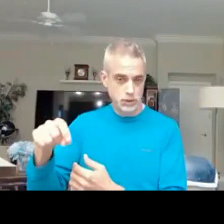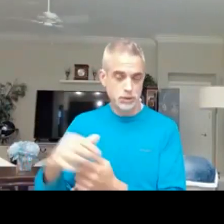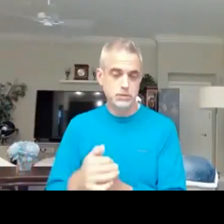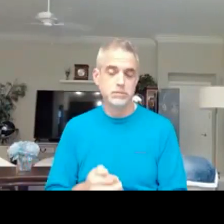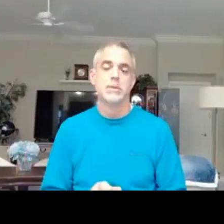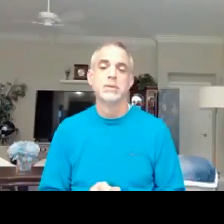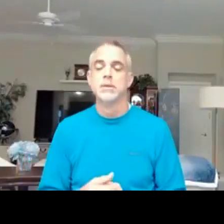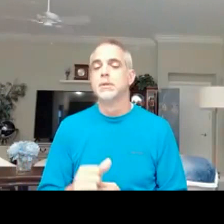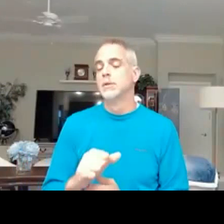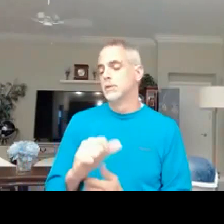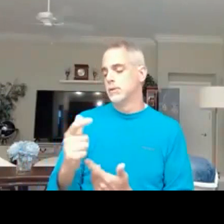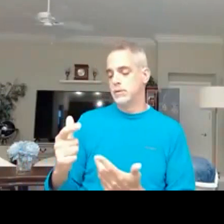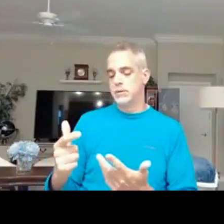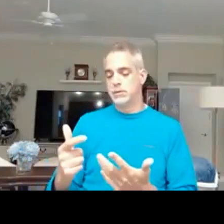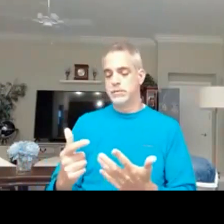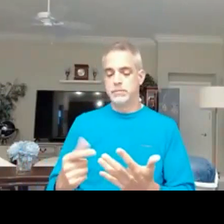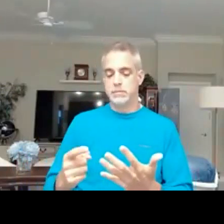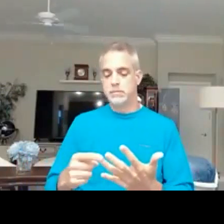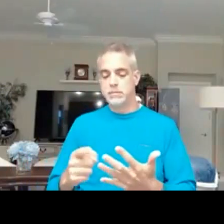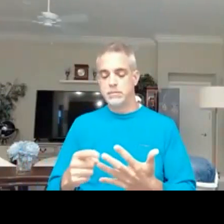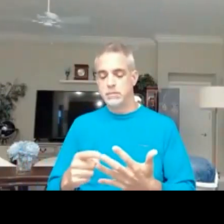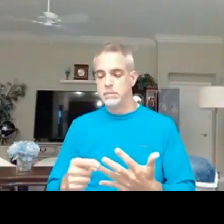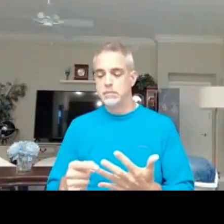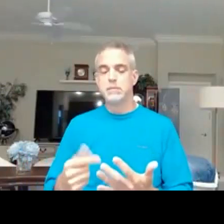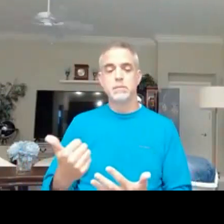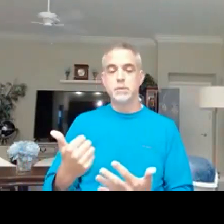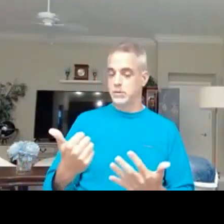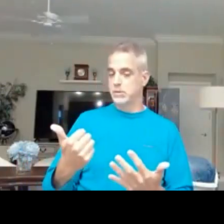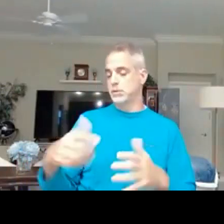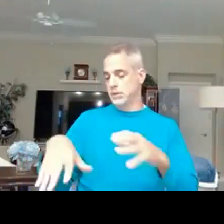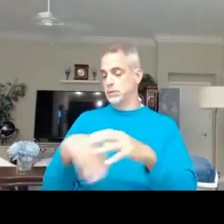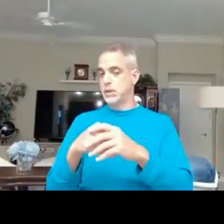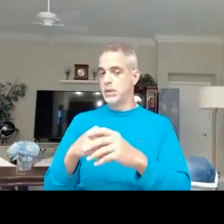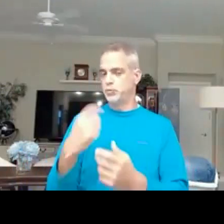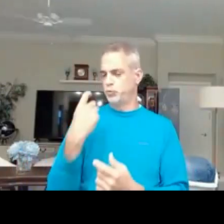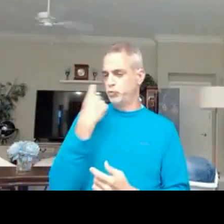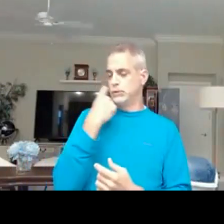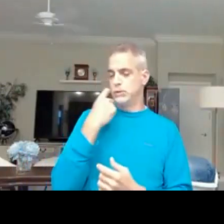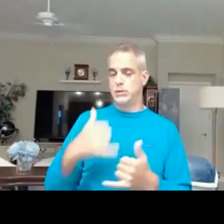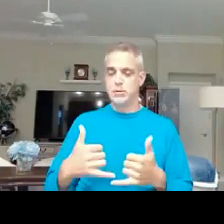be more inclusive and accessible. So,